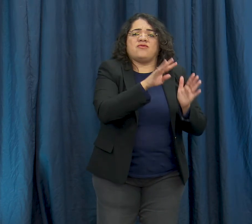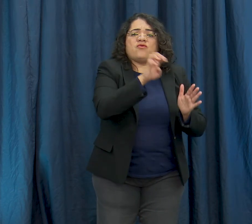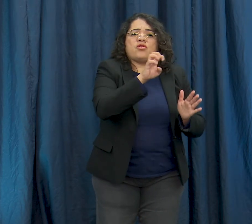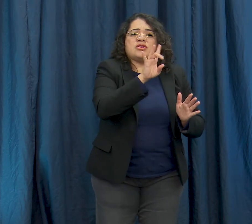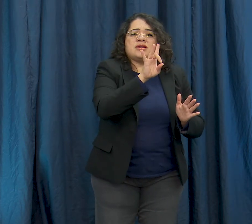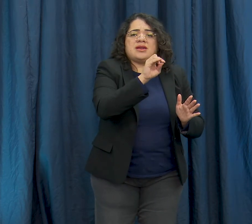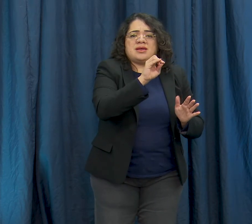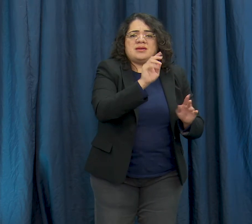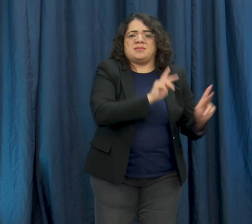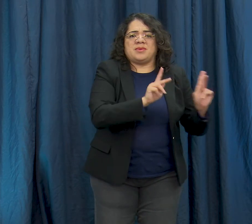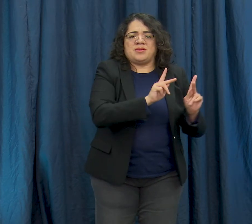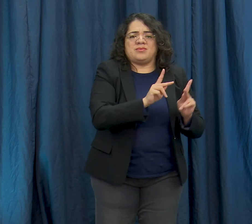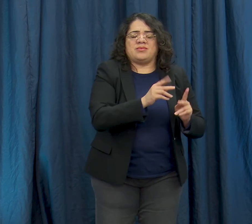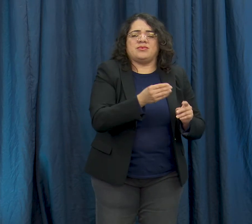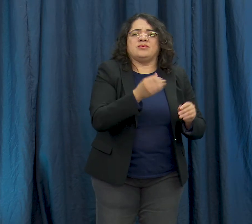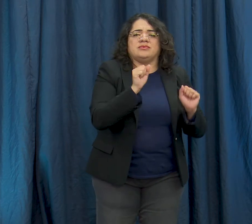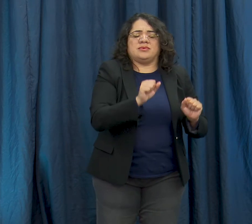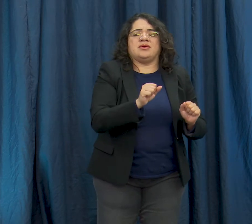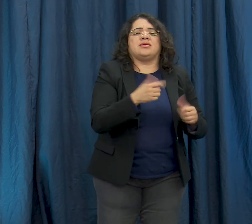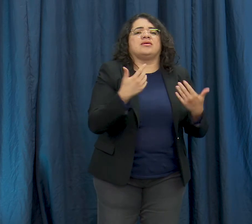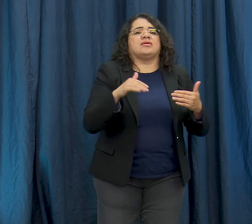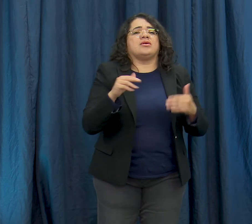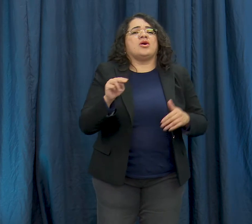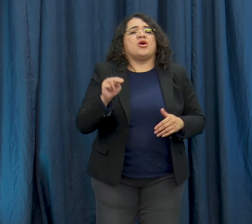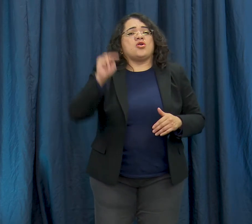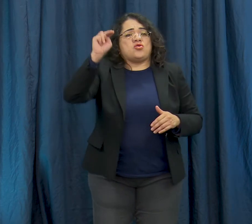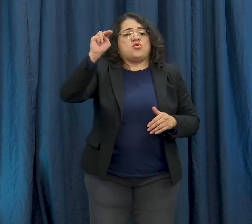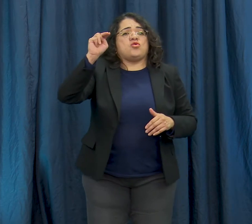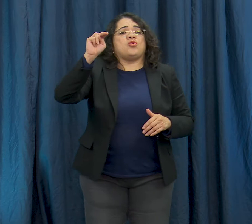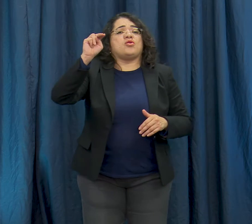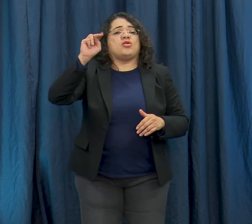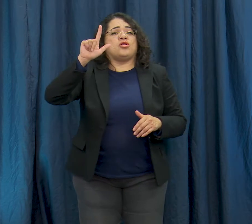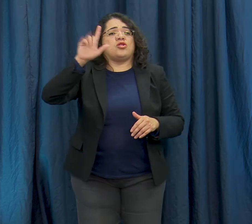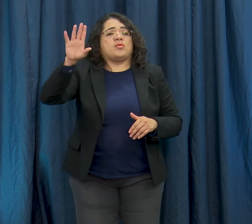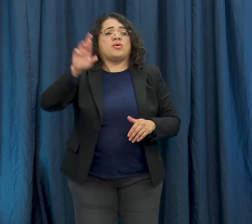grade a said al miembros del concejal de North Long Beach wretch Rex Richardson